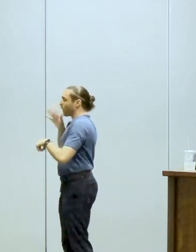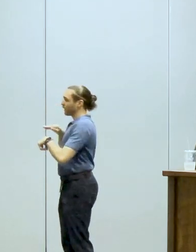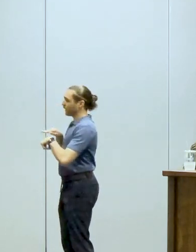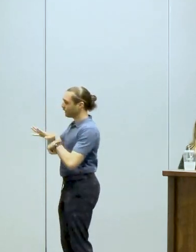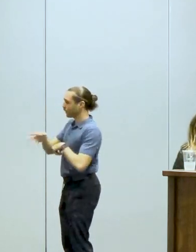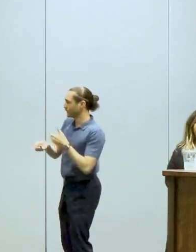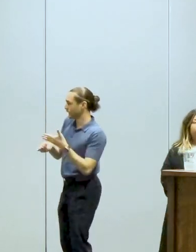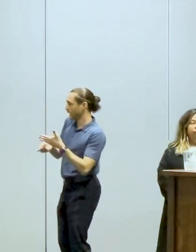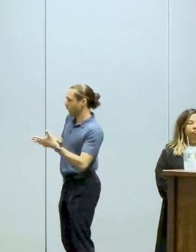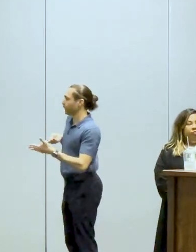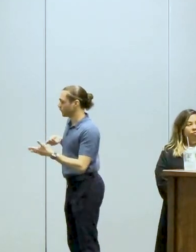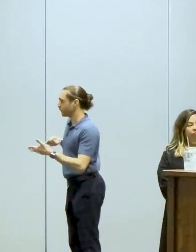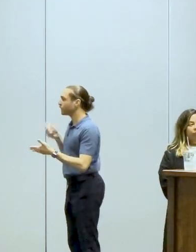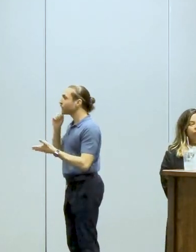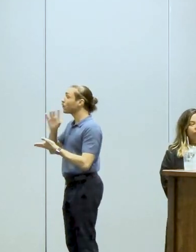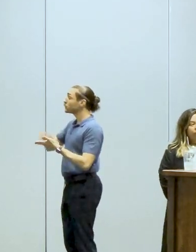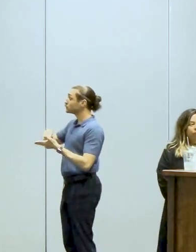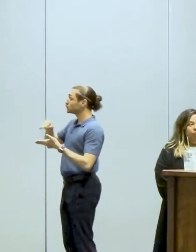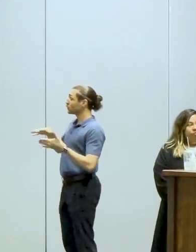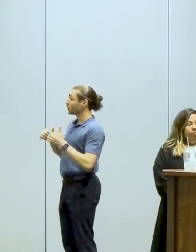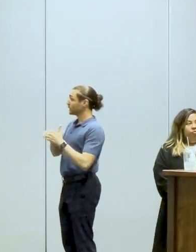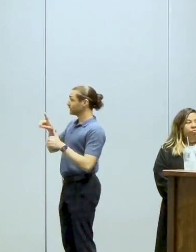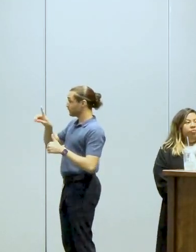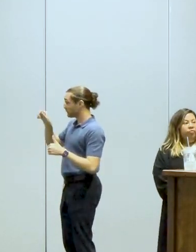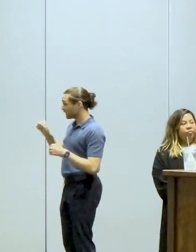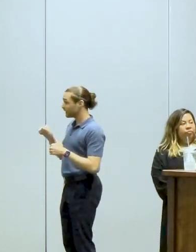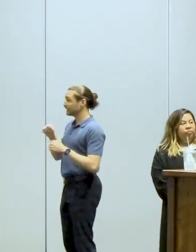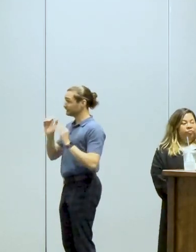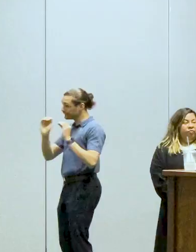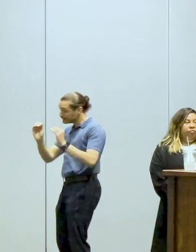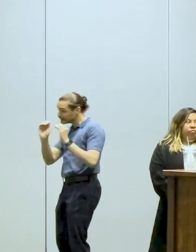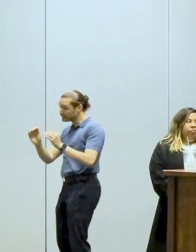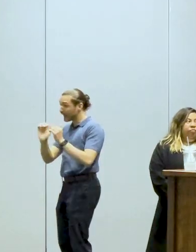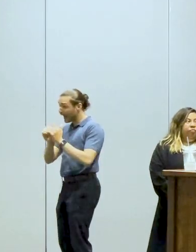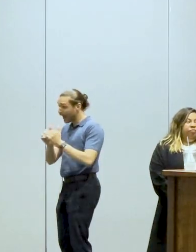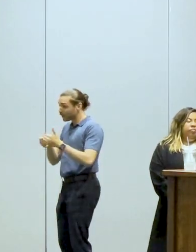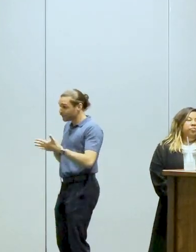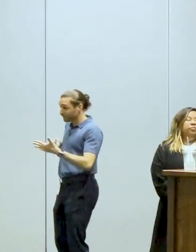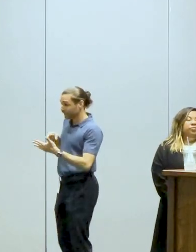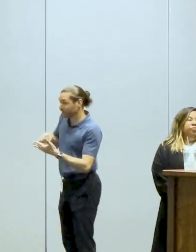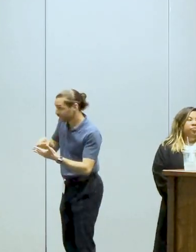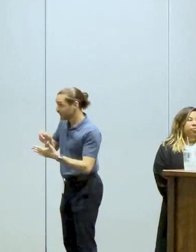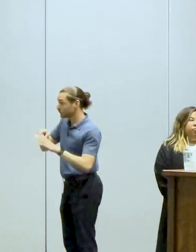crafting those structured inputs or structured prompts is essential. It's a skill we should teach our students with